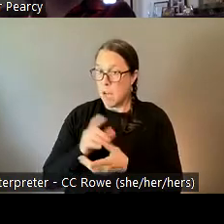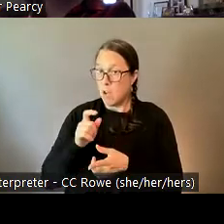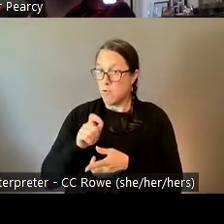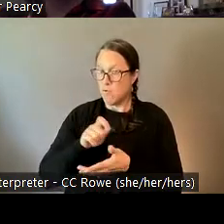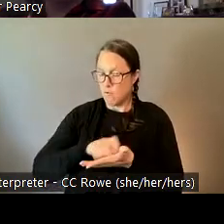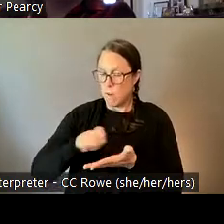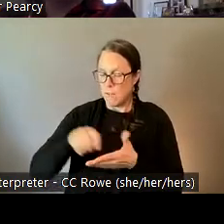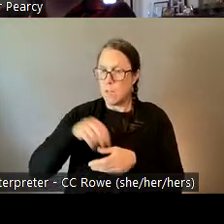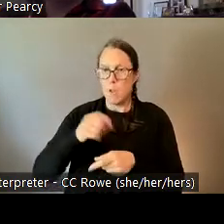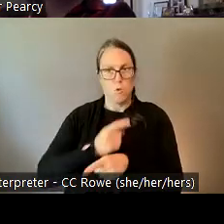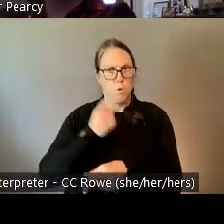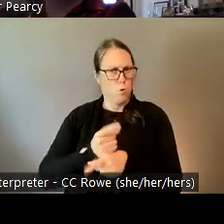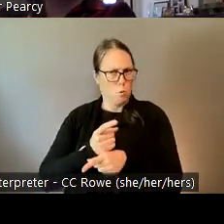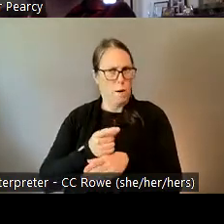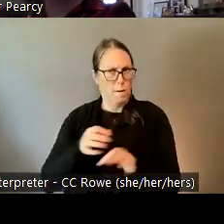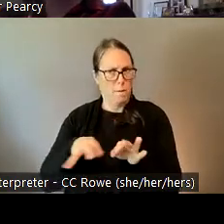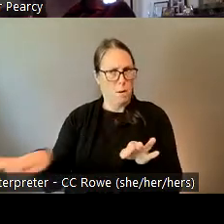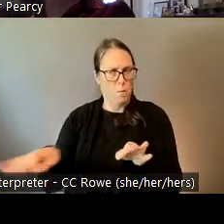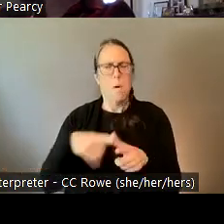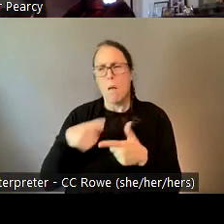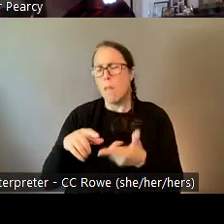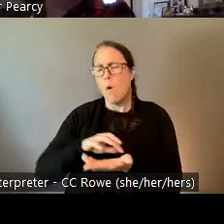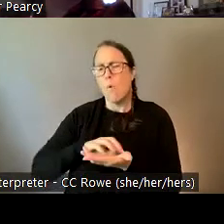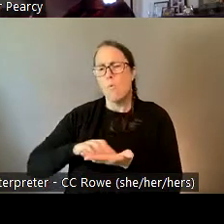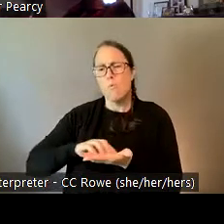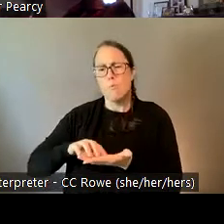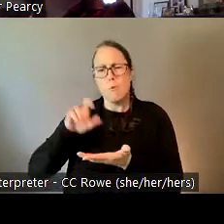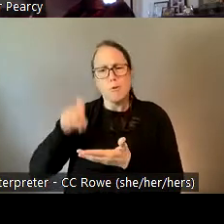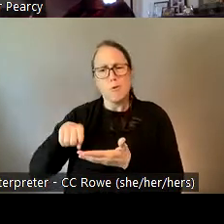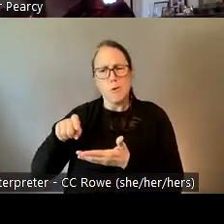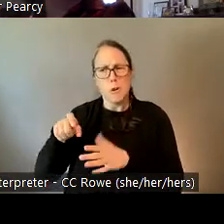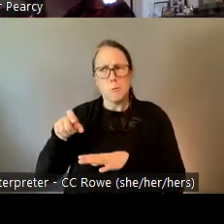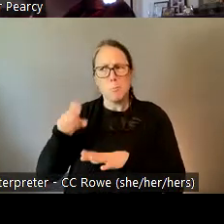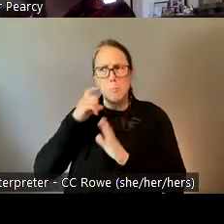the Braille display should be able to recognize and identify that language